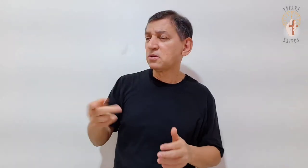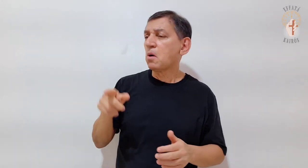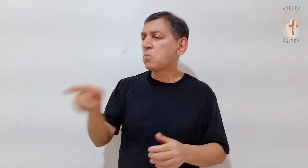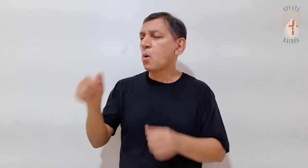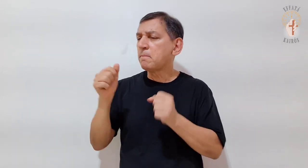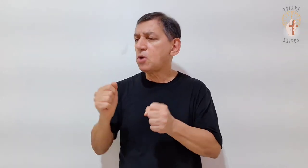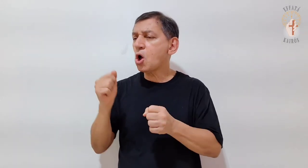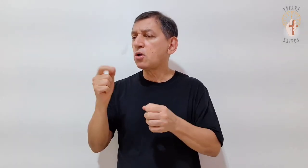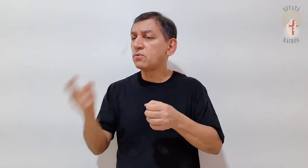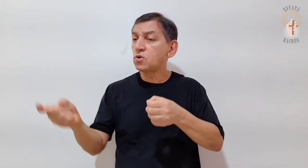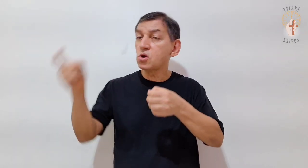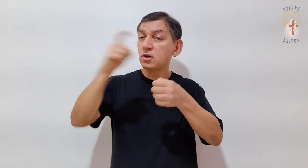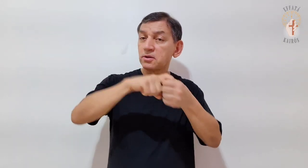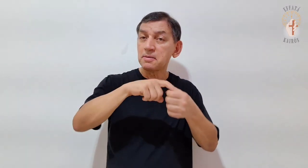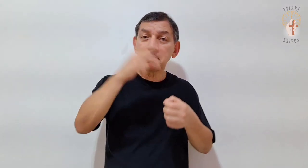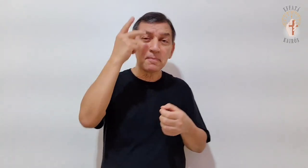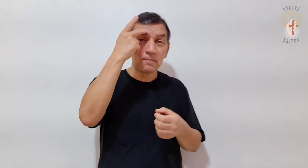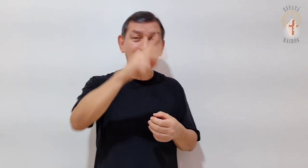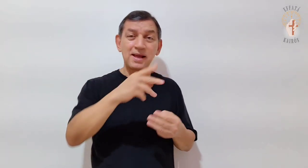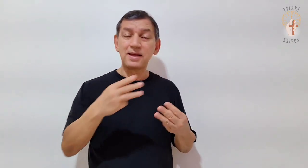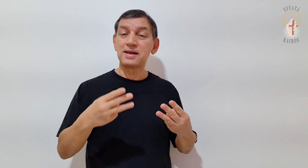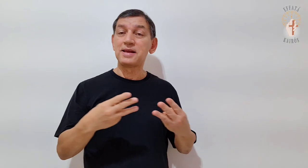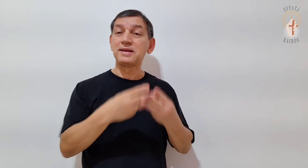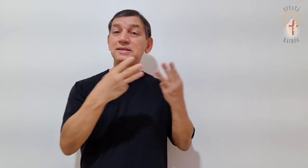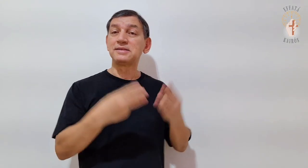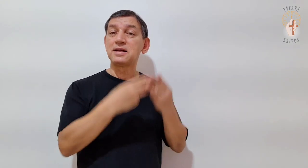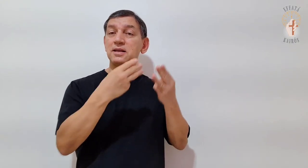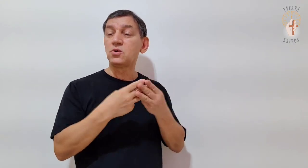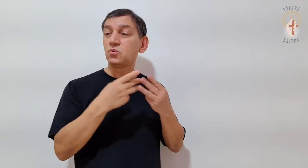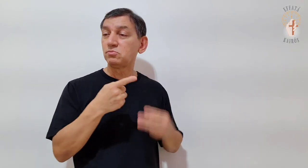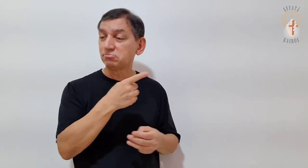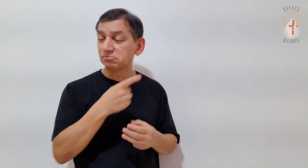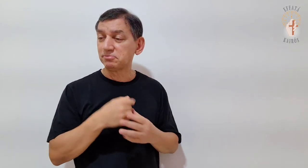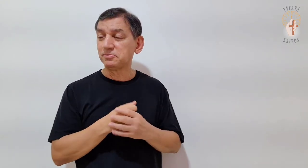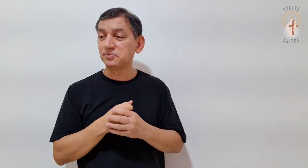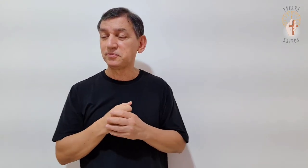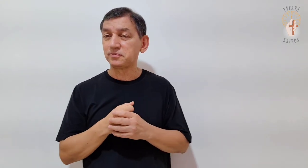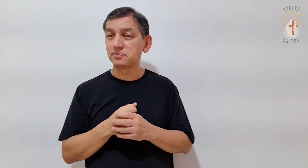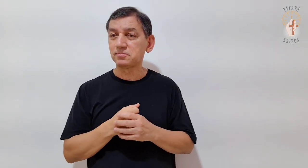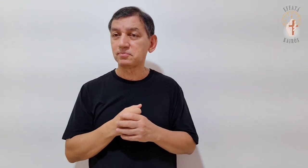in dreams, saying that they could return to Israel.